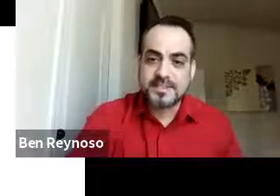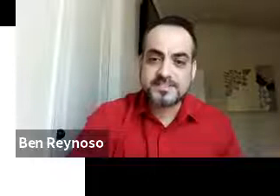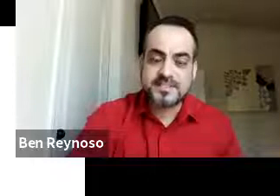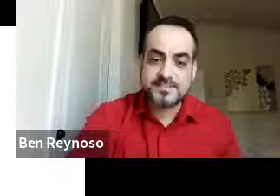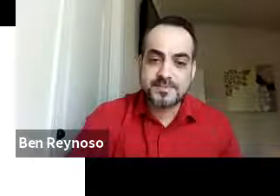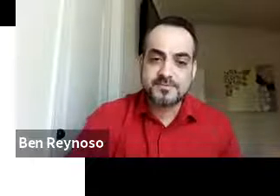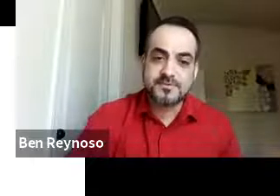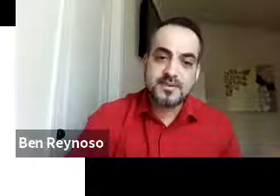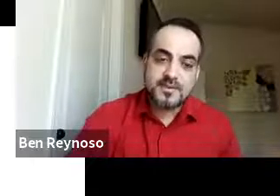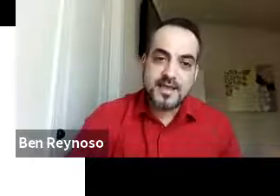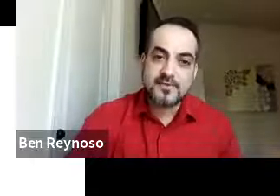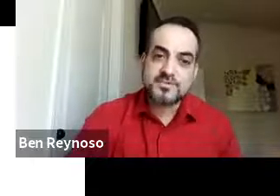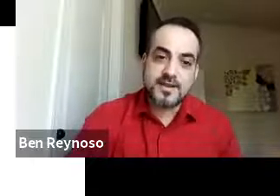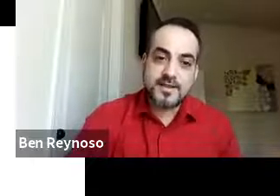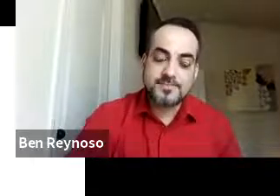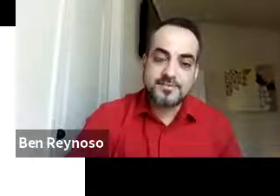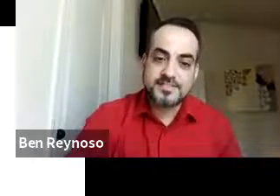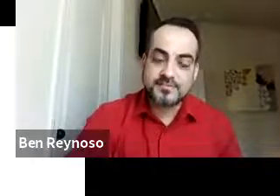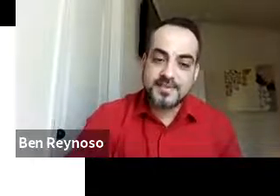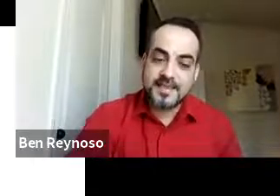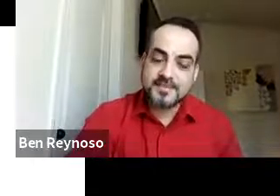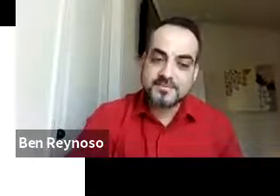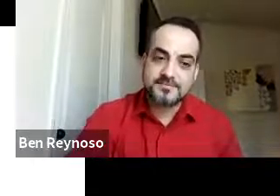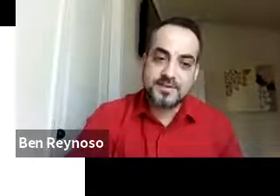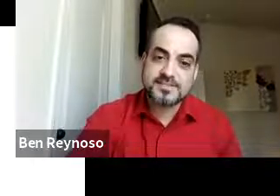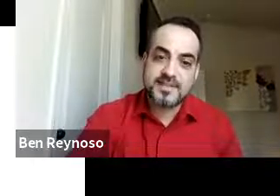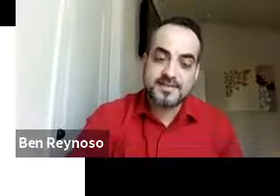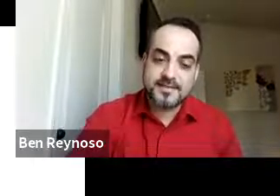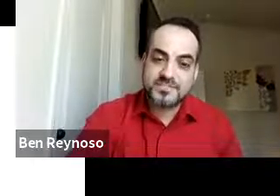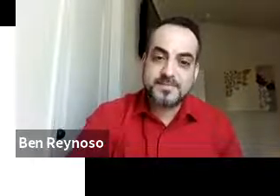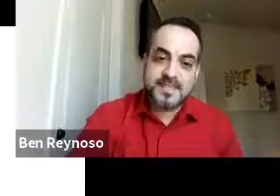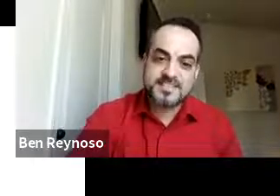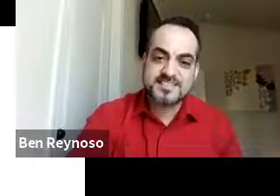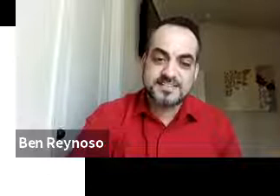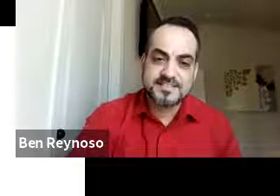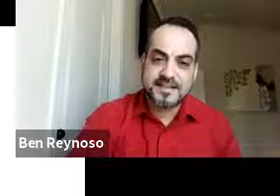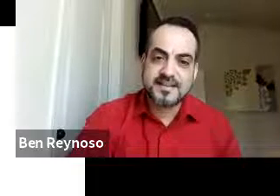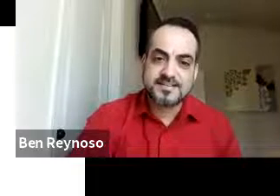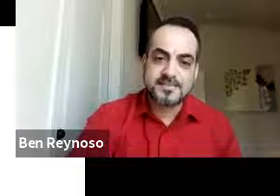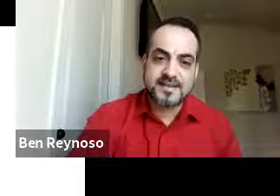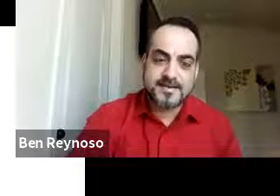to a testament to how we try to help those students and really get them to focus that GPA Does this count, and does matter.